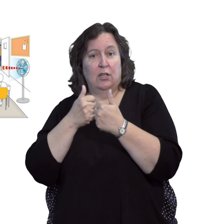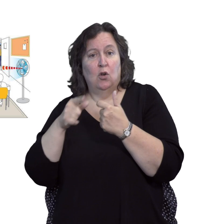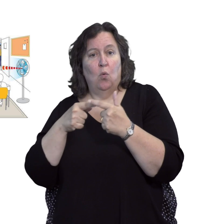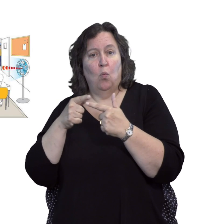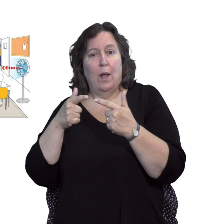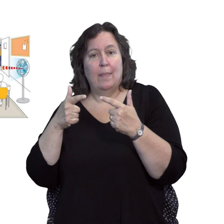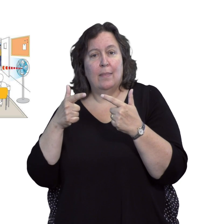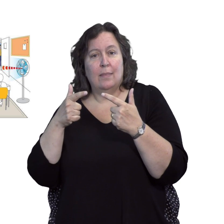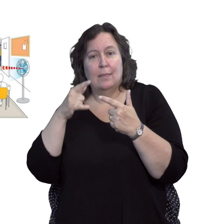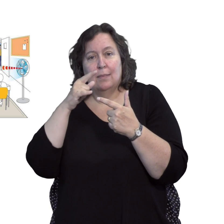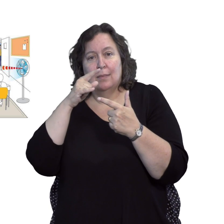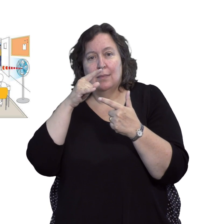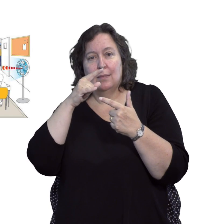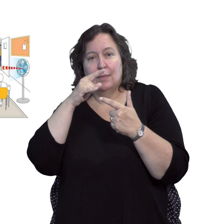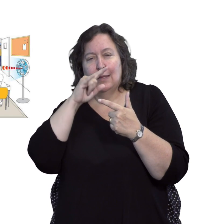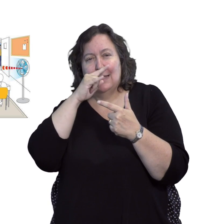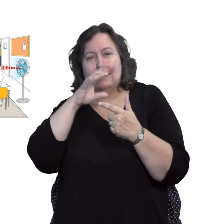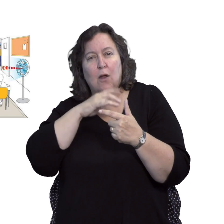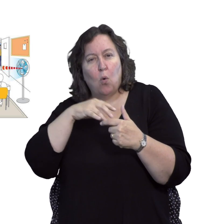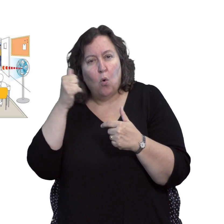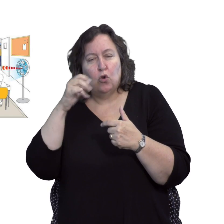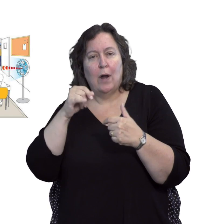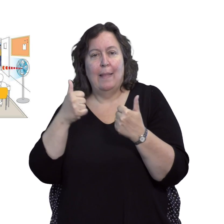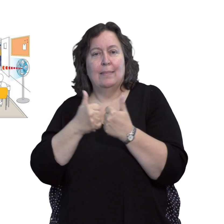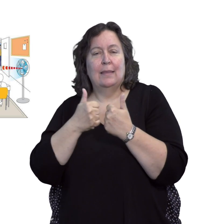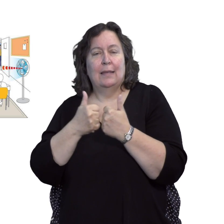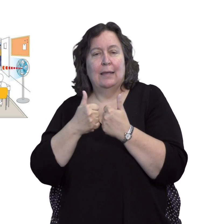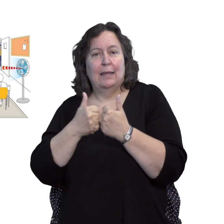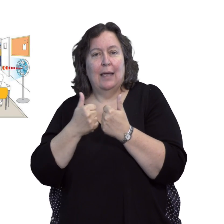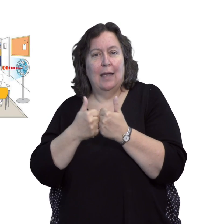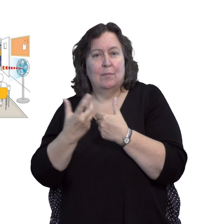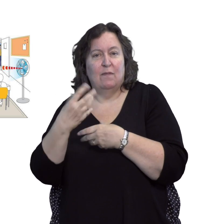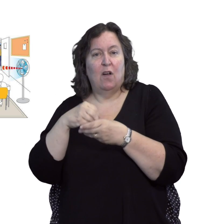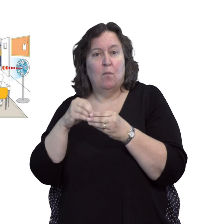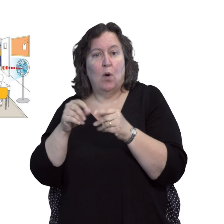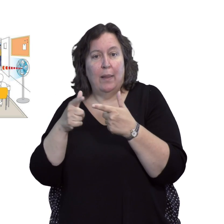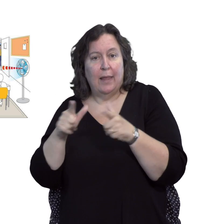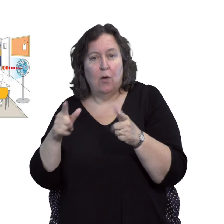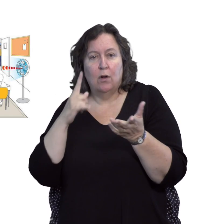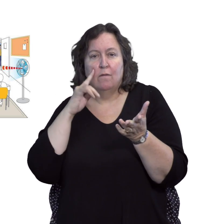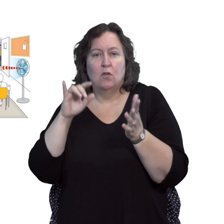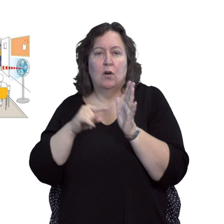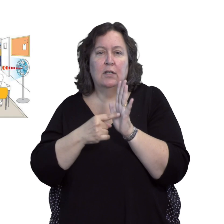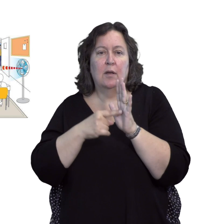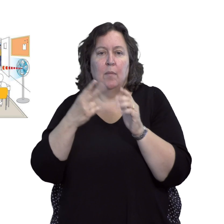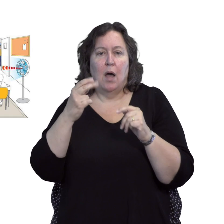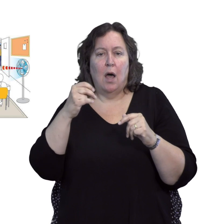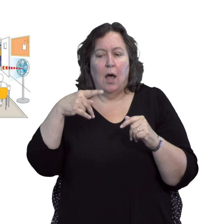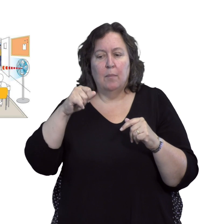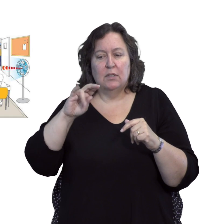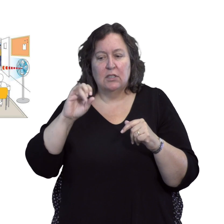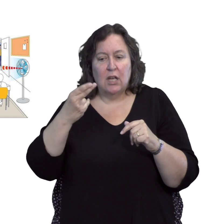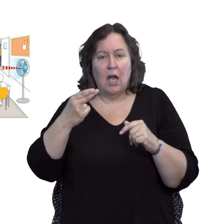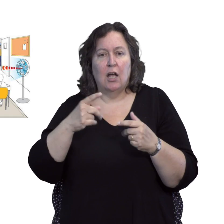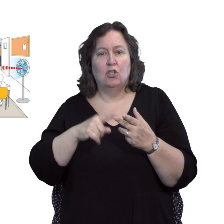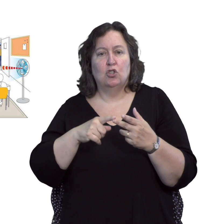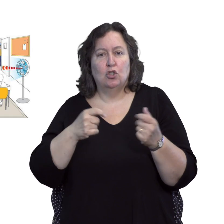This includes hopscotch rhymes, imaginative play or sitting and talking with friends.